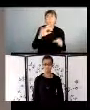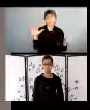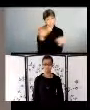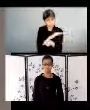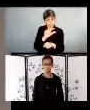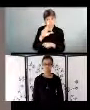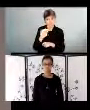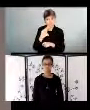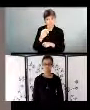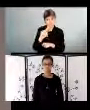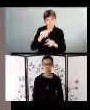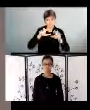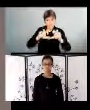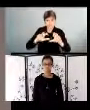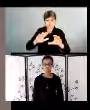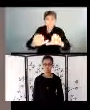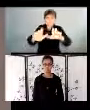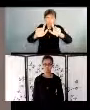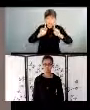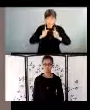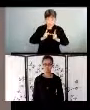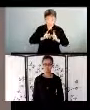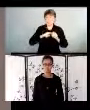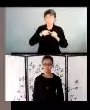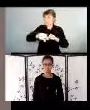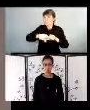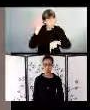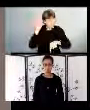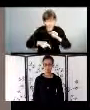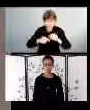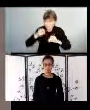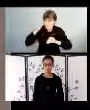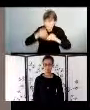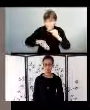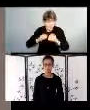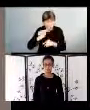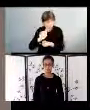to complete your project in any form, you will be asked to return your grant investment.